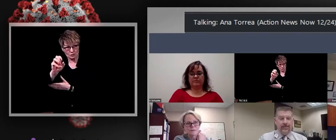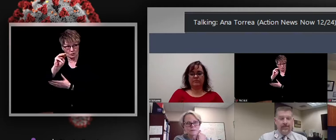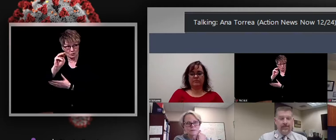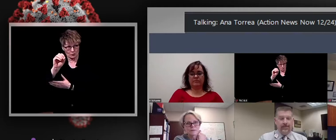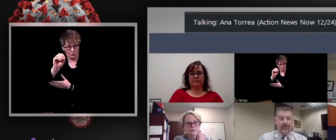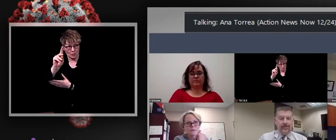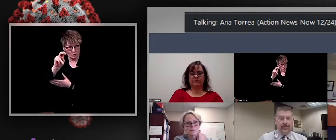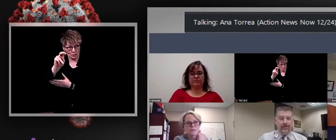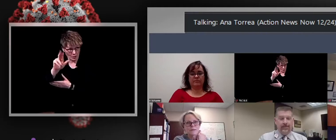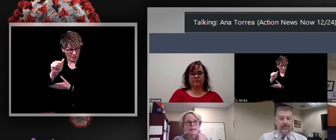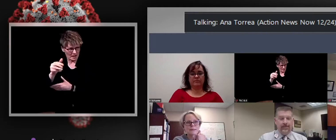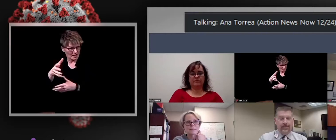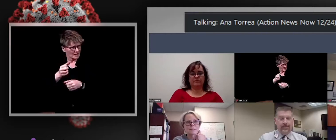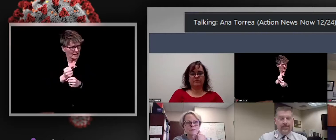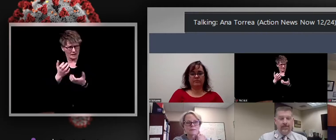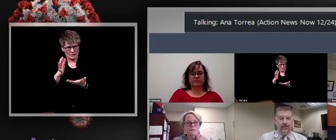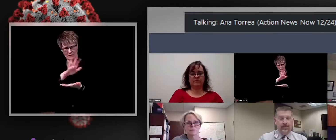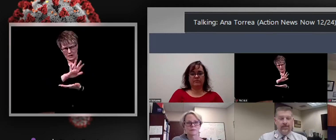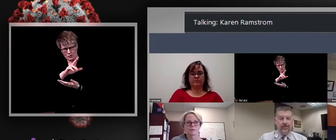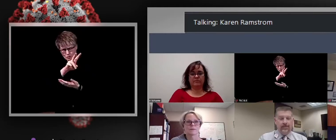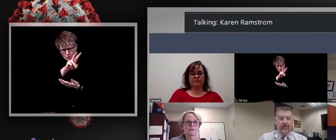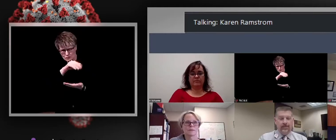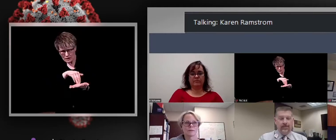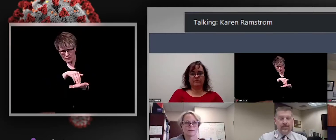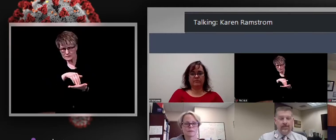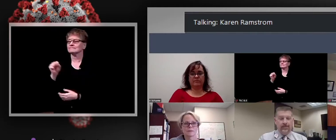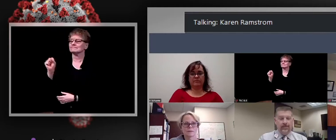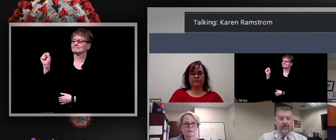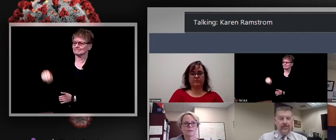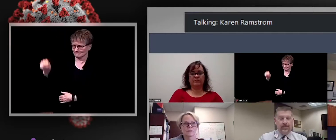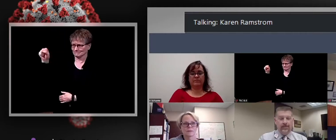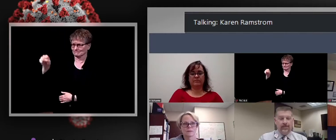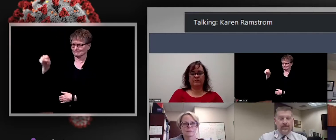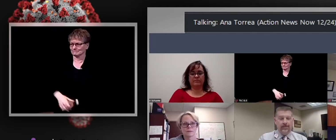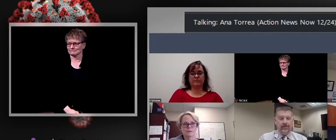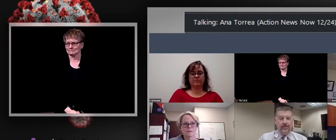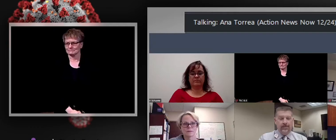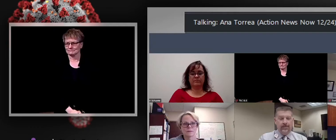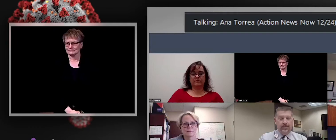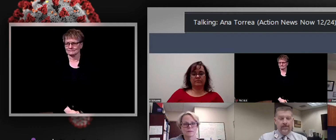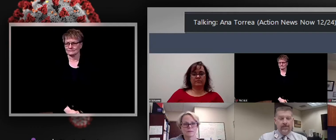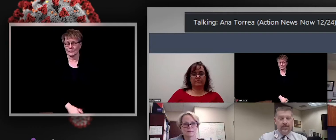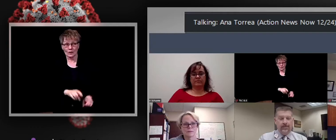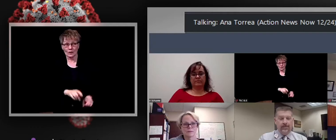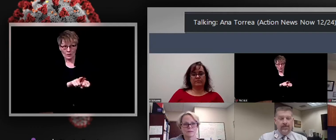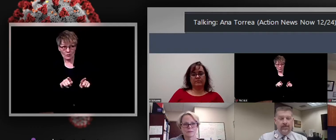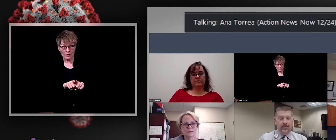Yes. And then, is the Moderna vaccine, is it like